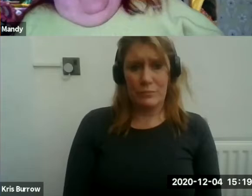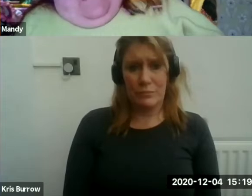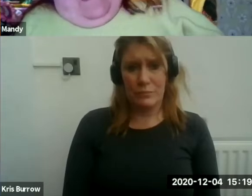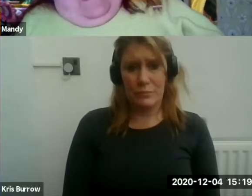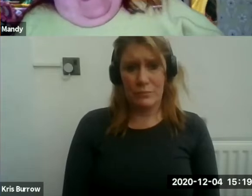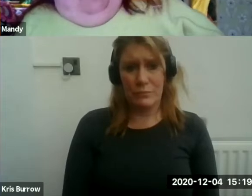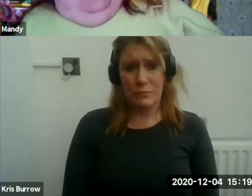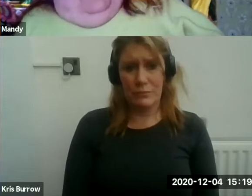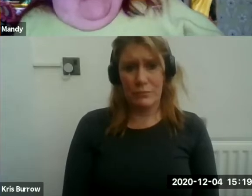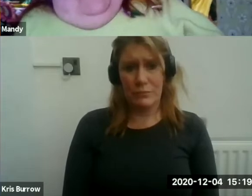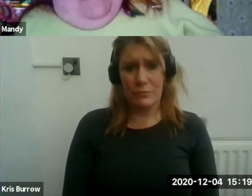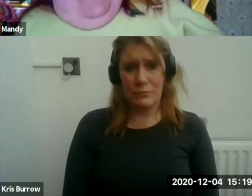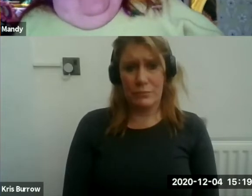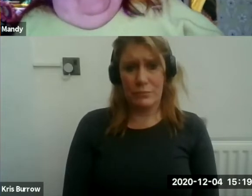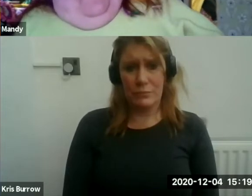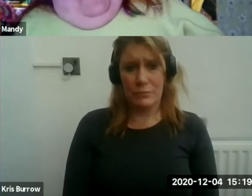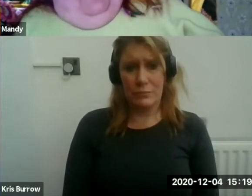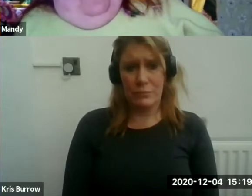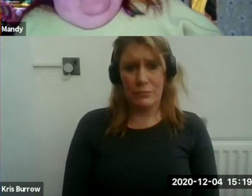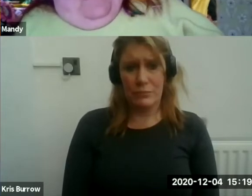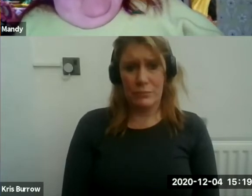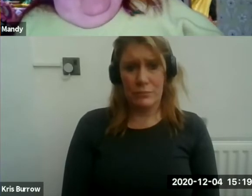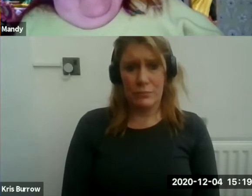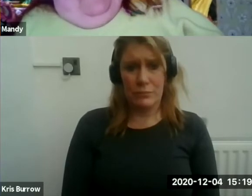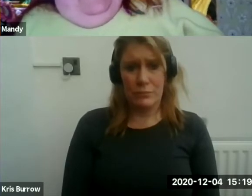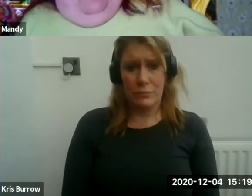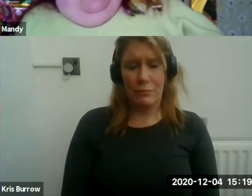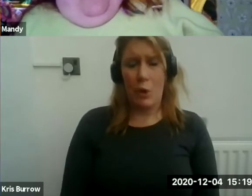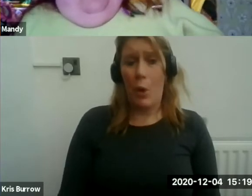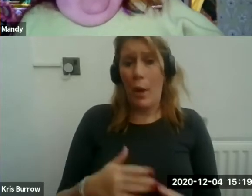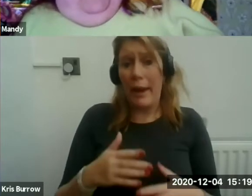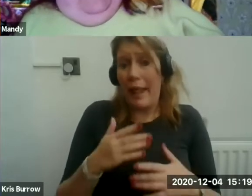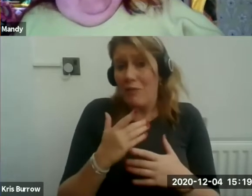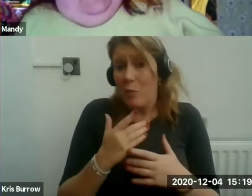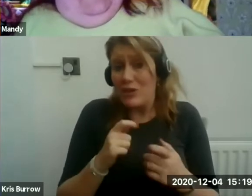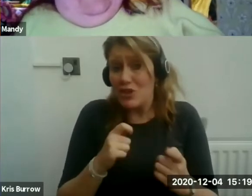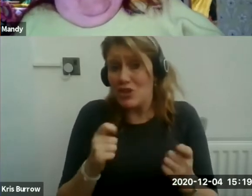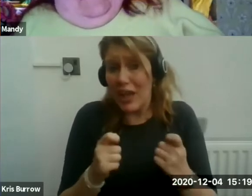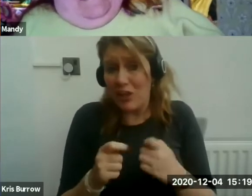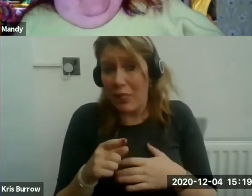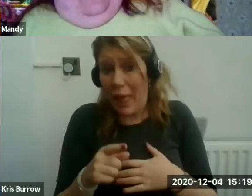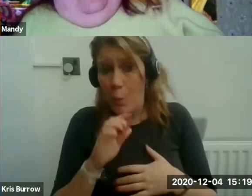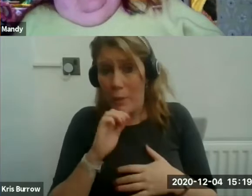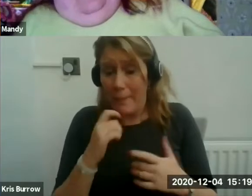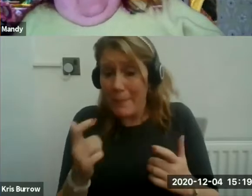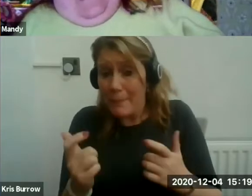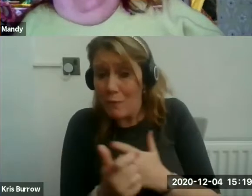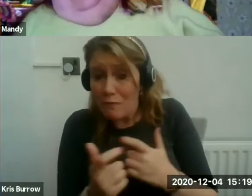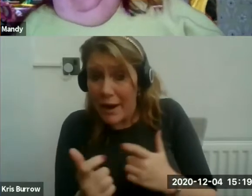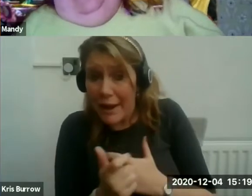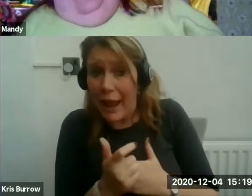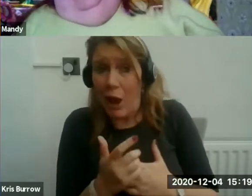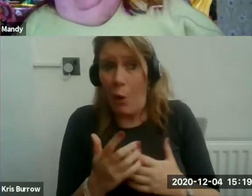if we just change that word, would that be even more funny? And you know or just